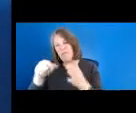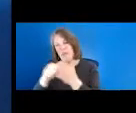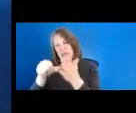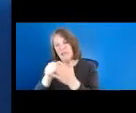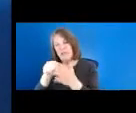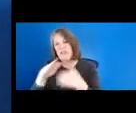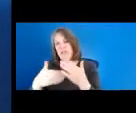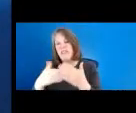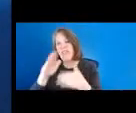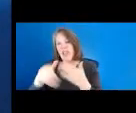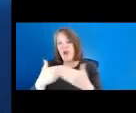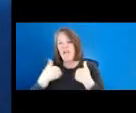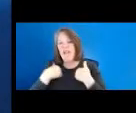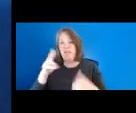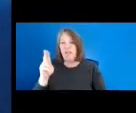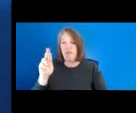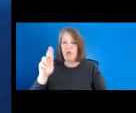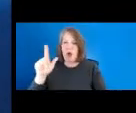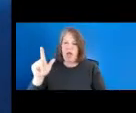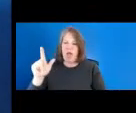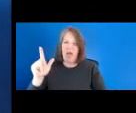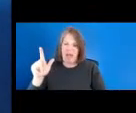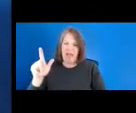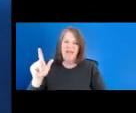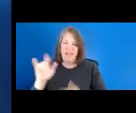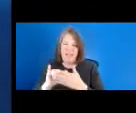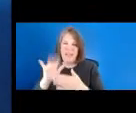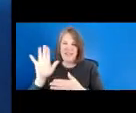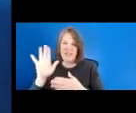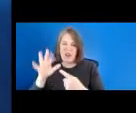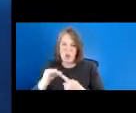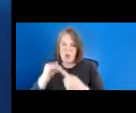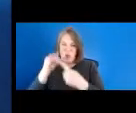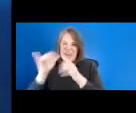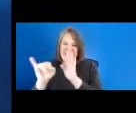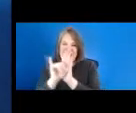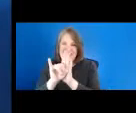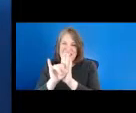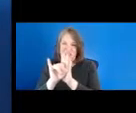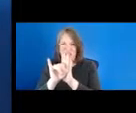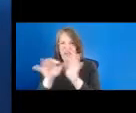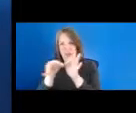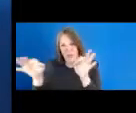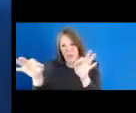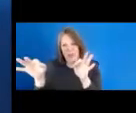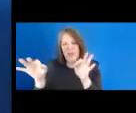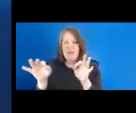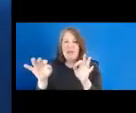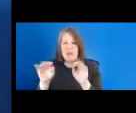16:33:31 Those are they are unique identifier. So put in an e-mail here and you will be sent